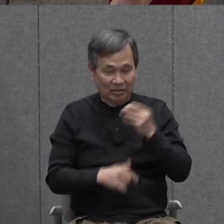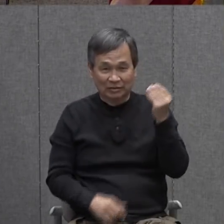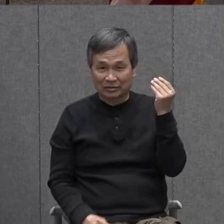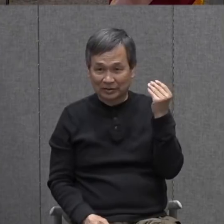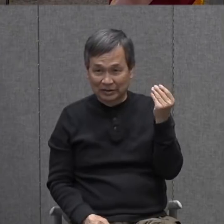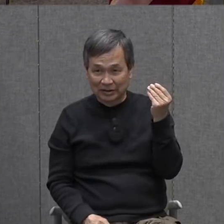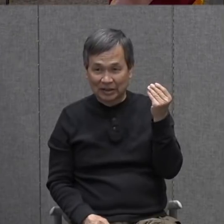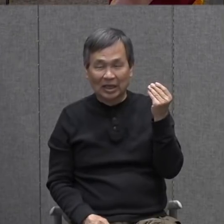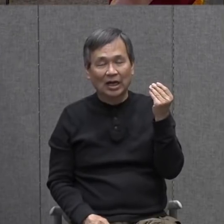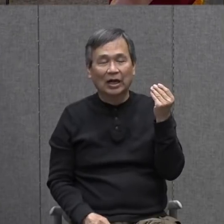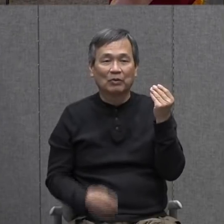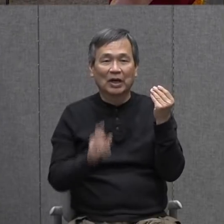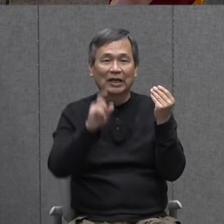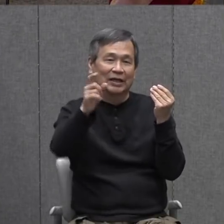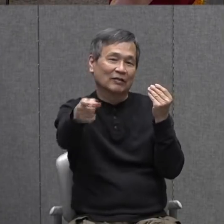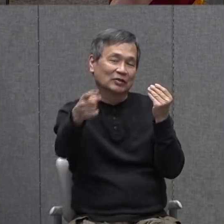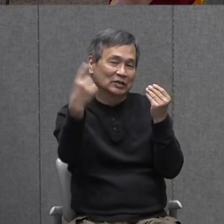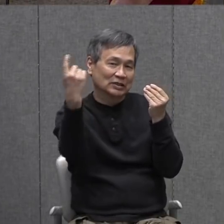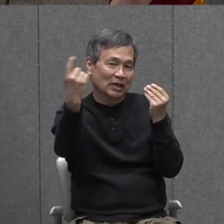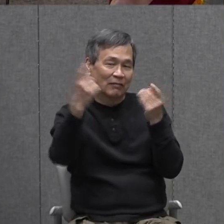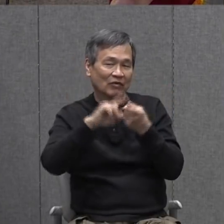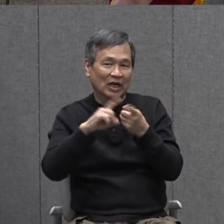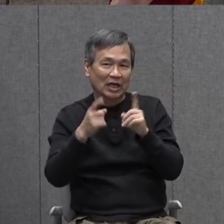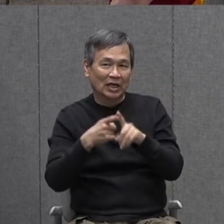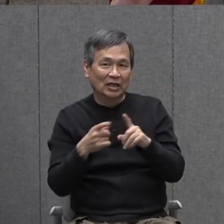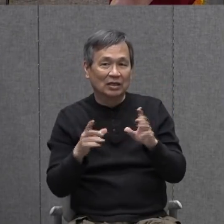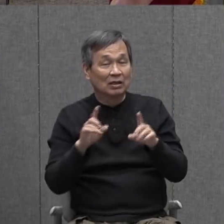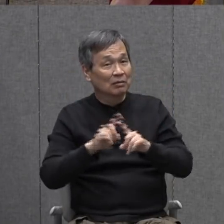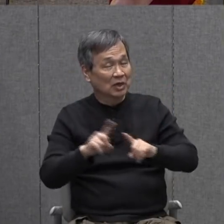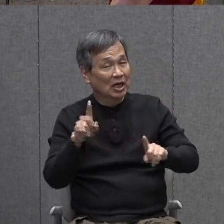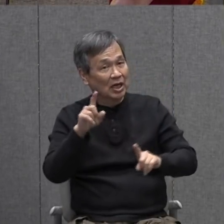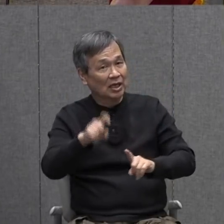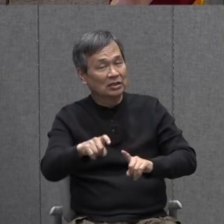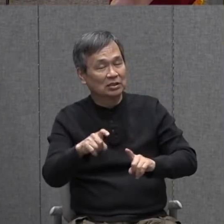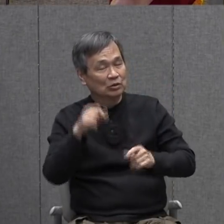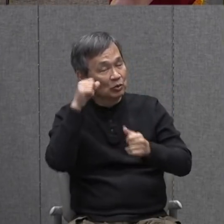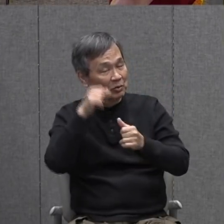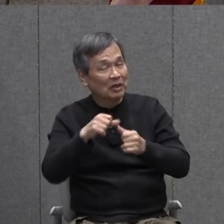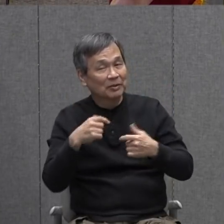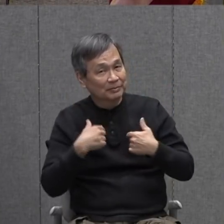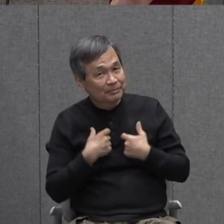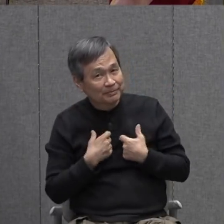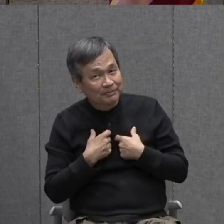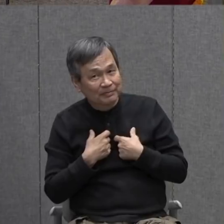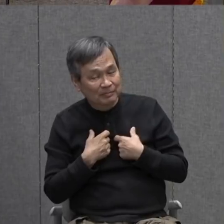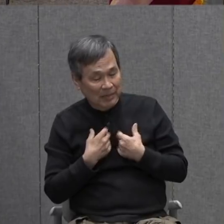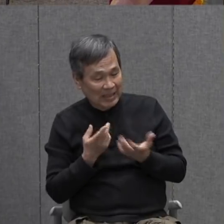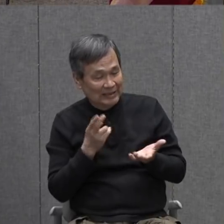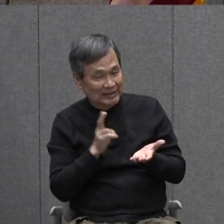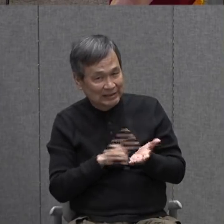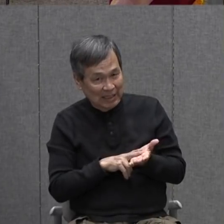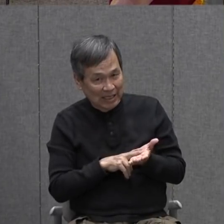I can give it to a friend. But before I do I'm gonna remember to sign my artwork.